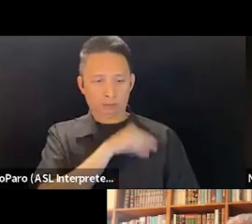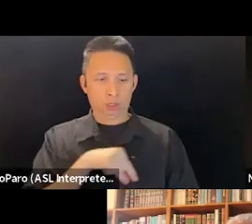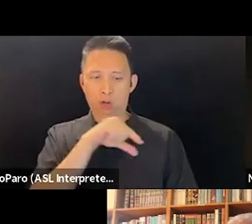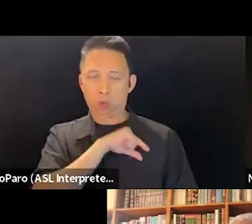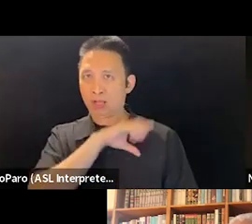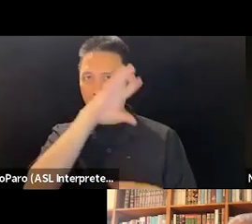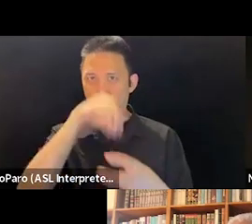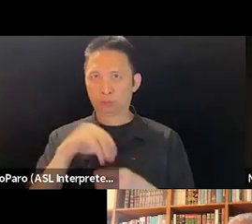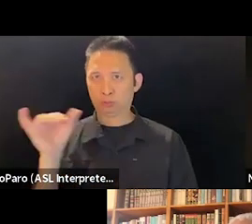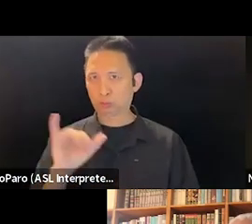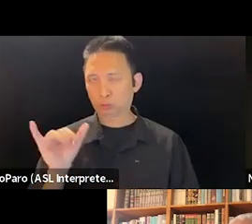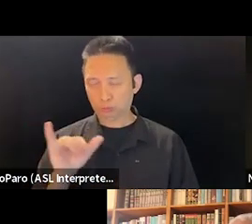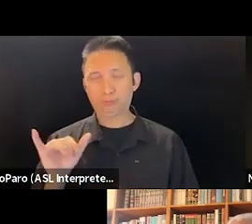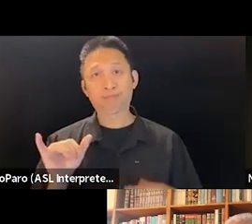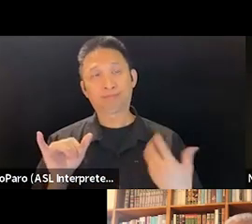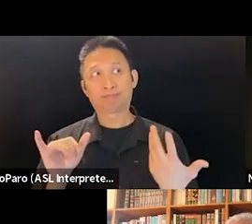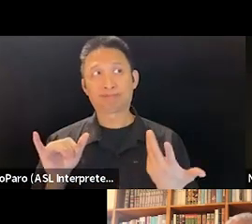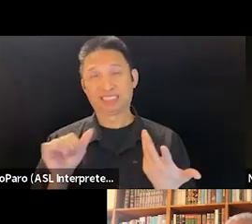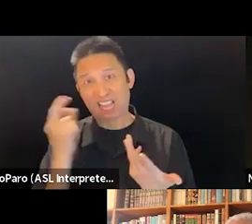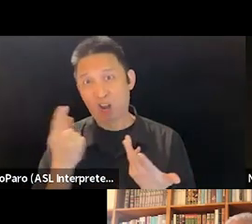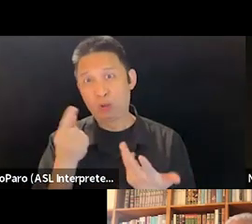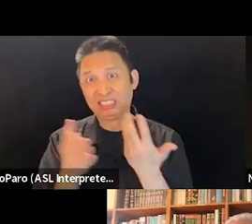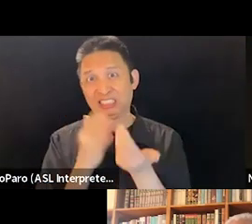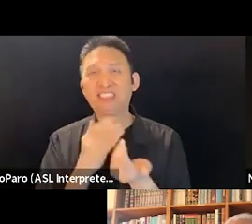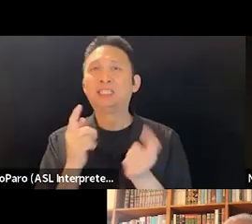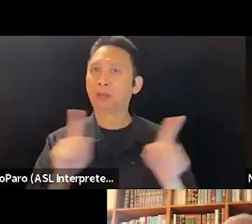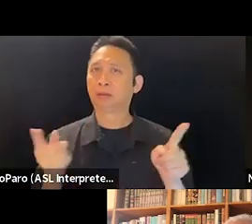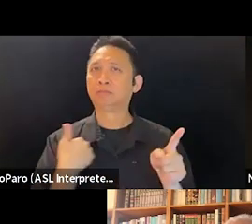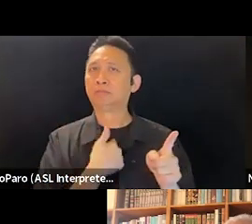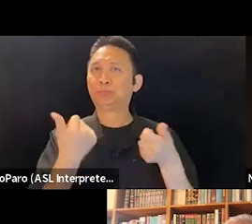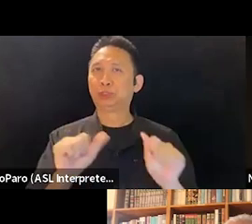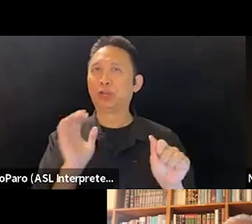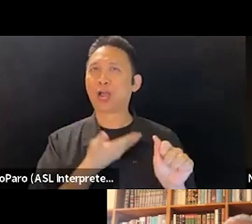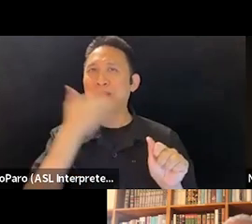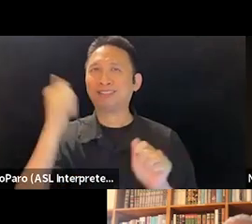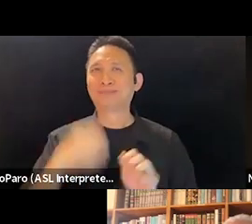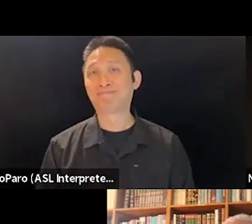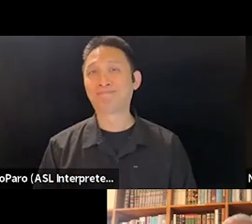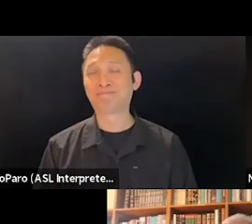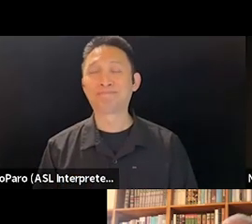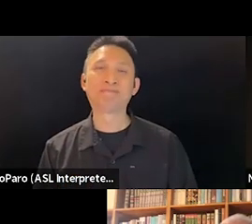It's not that easy, but we try our best. Yeah, and sometimes this delay